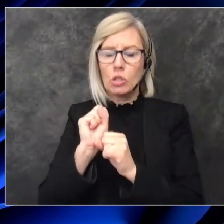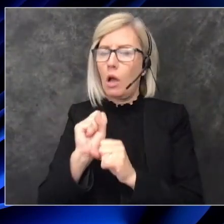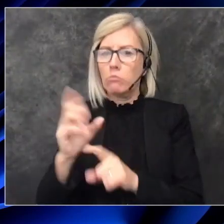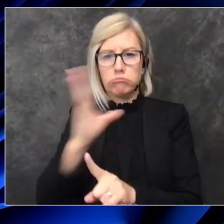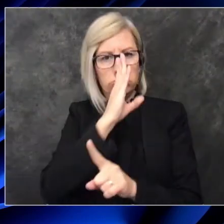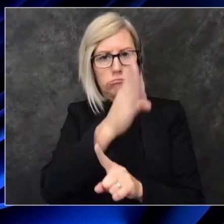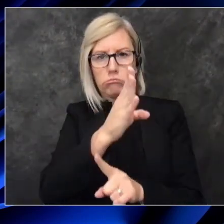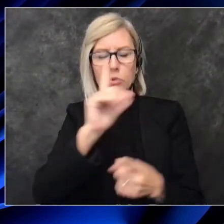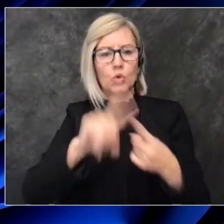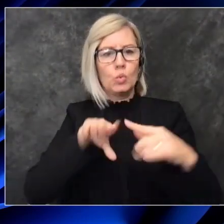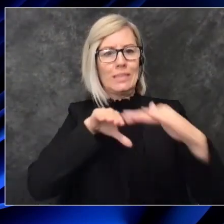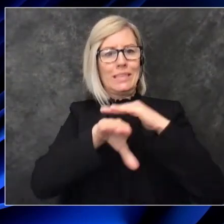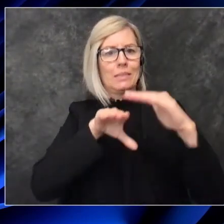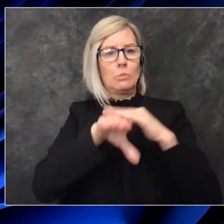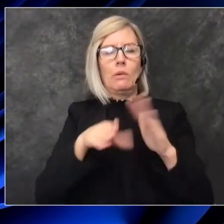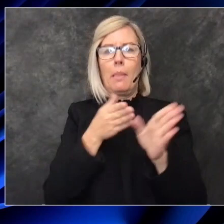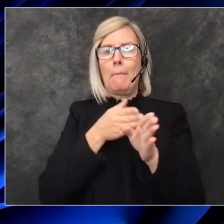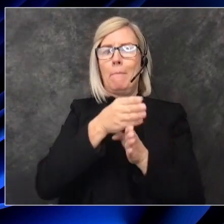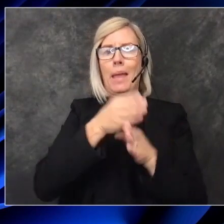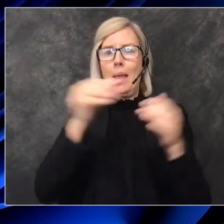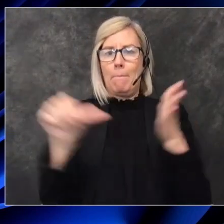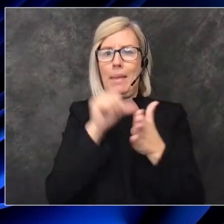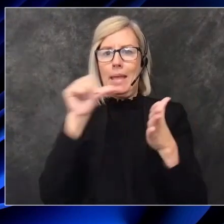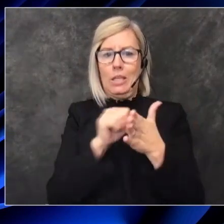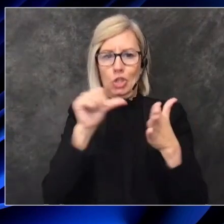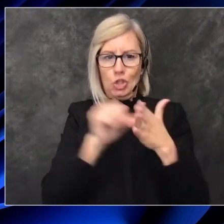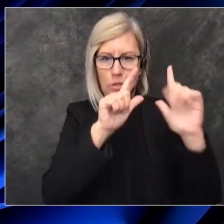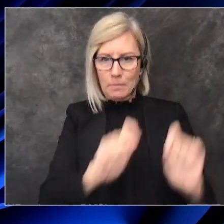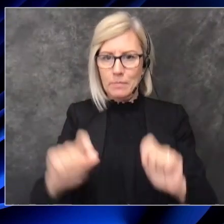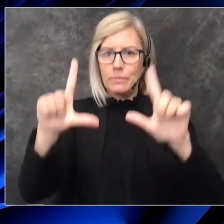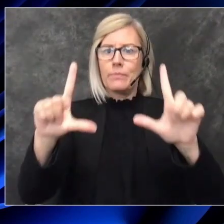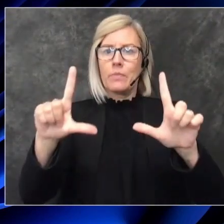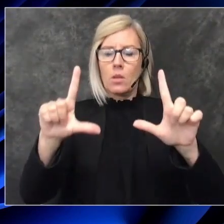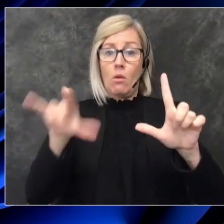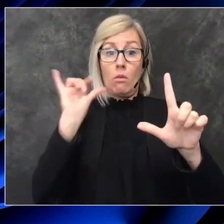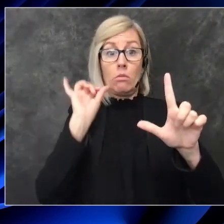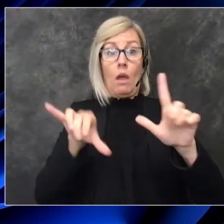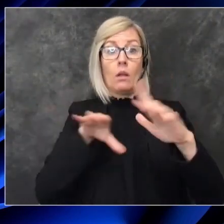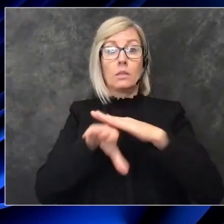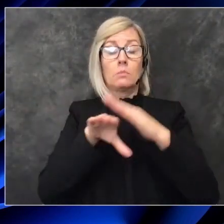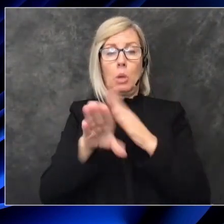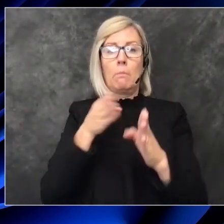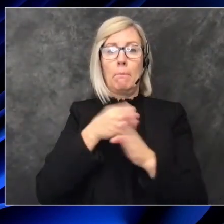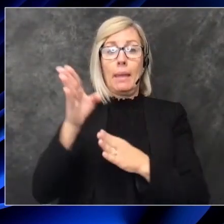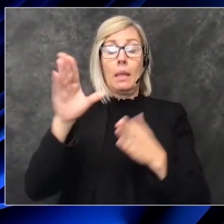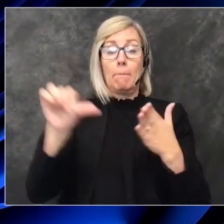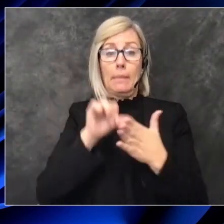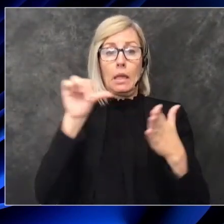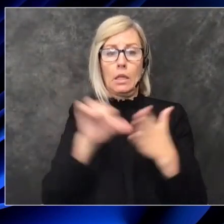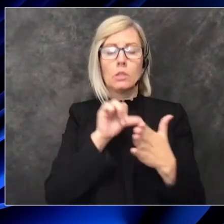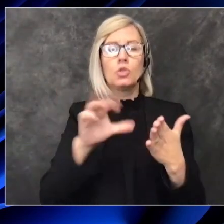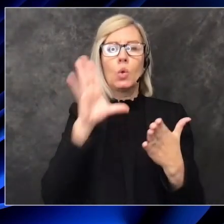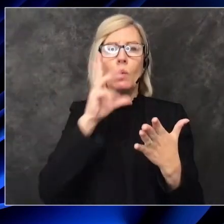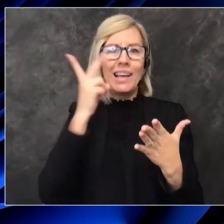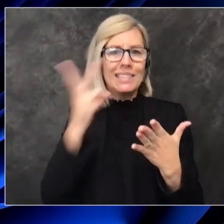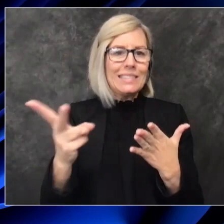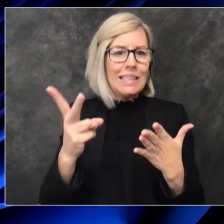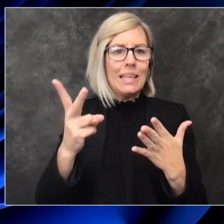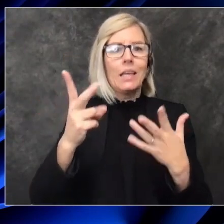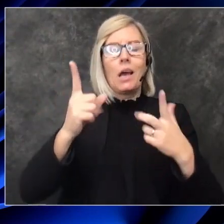main page that we're going to bring up, and once we run that accessibility main page, we're going to see the various options